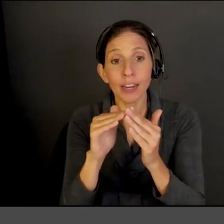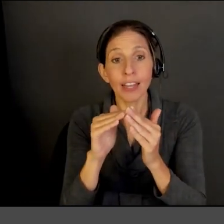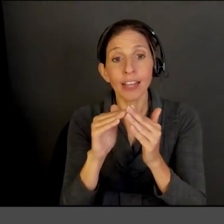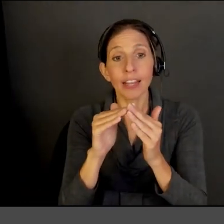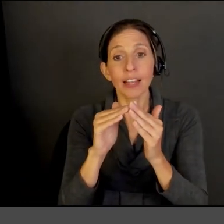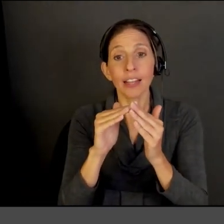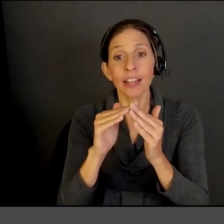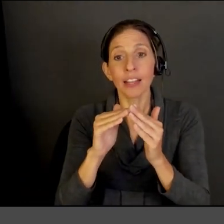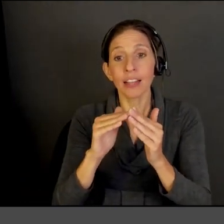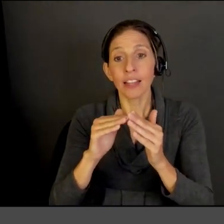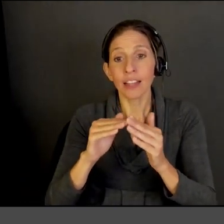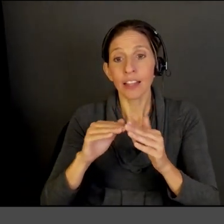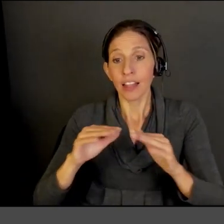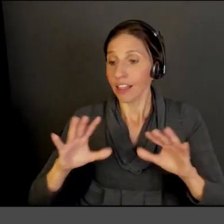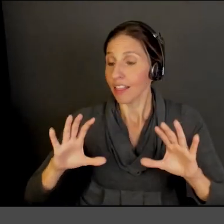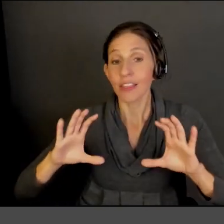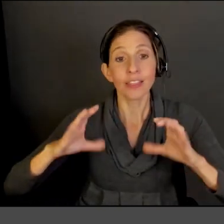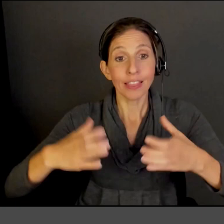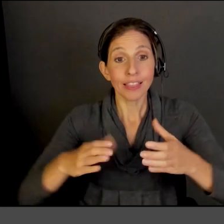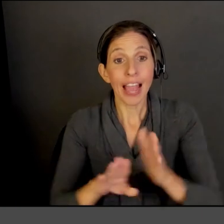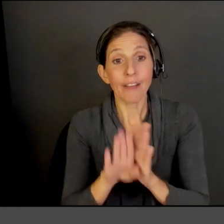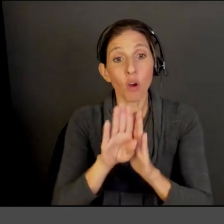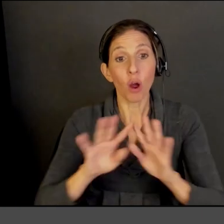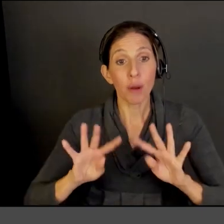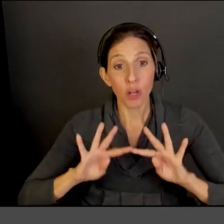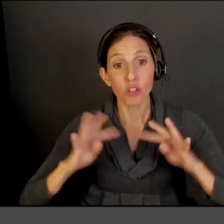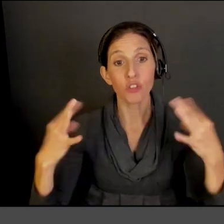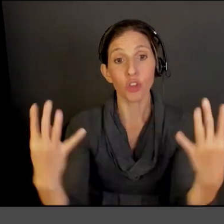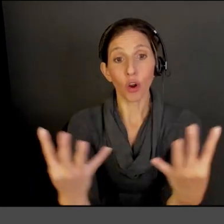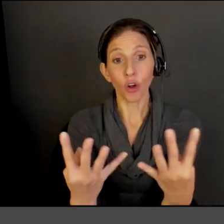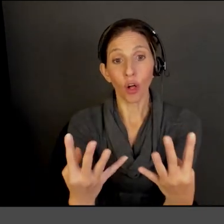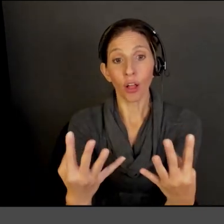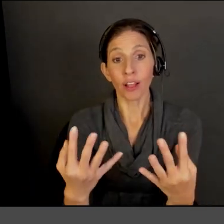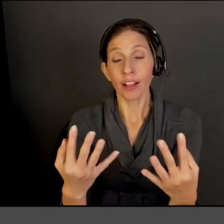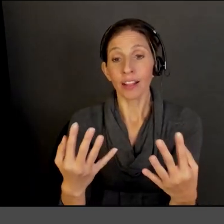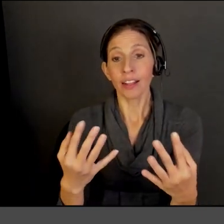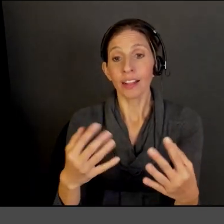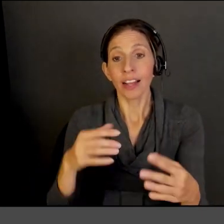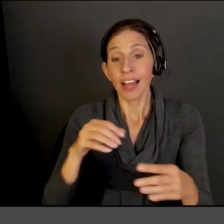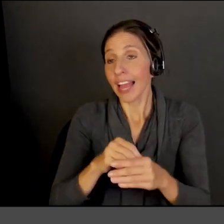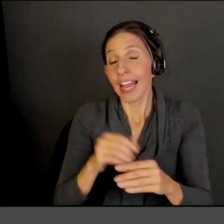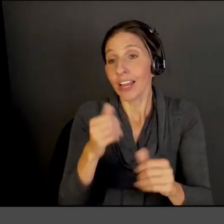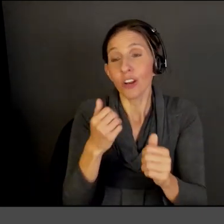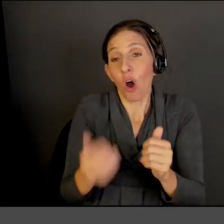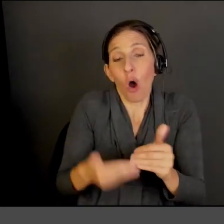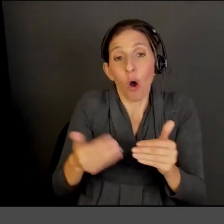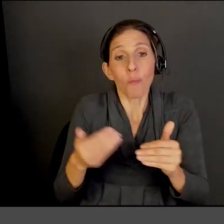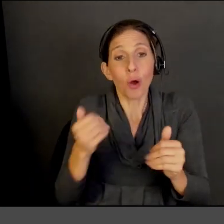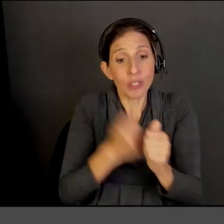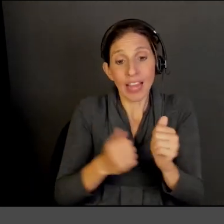LIKE IN WATSONVILLE OR SAN DIEGO OR ALMOST EVERY CITY. I DON'T KNOW HOW IT HAPPENED, BUT IT WAS IT BECAME A VERY BEAUTIFUL